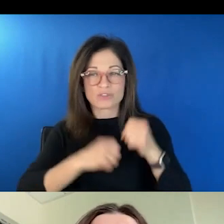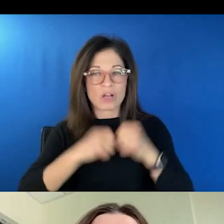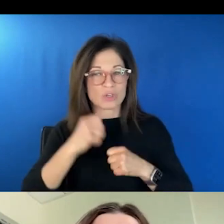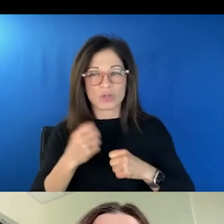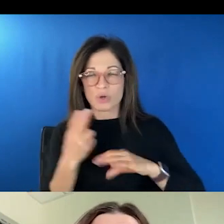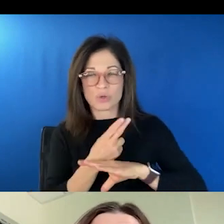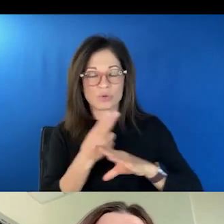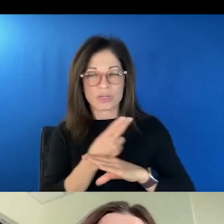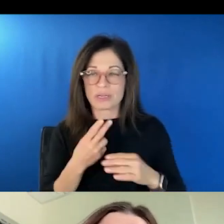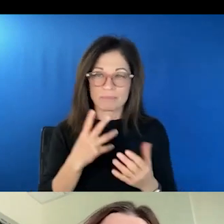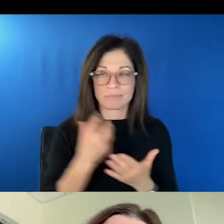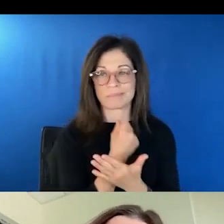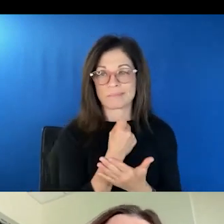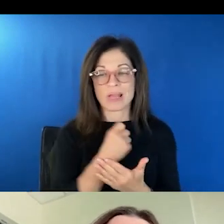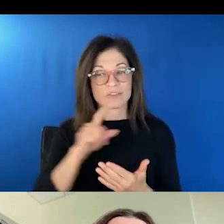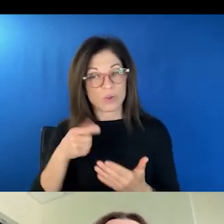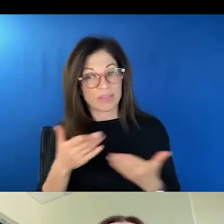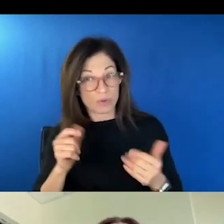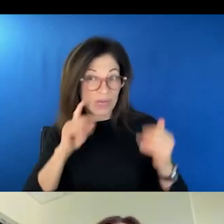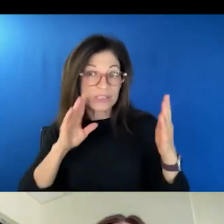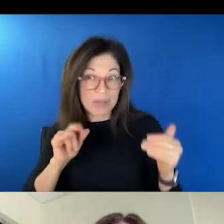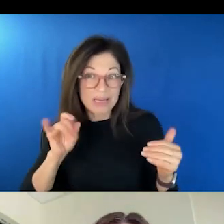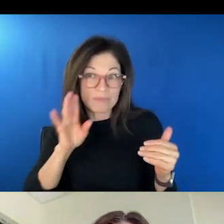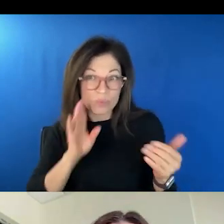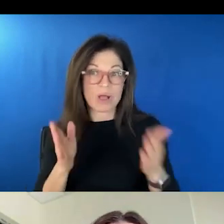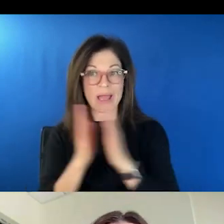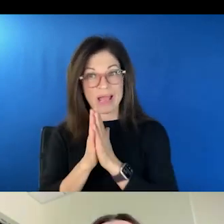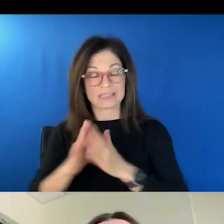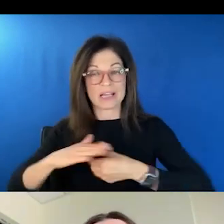IS WHAT YOU CAN EXPECT WHEN YOU ASK A LOCAL GOVERNMENT TO ADDRESS